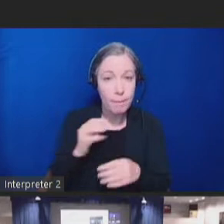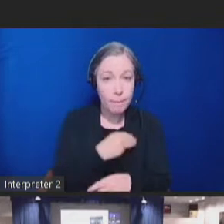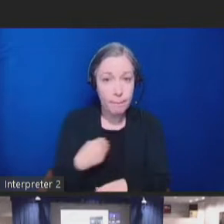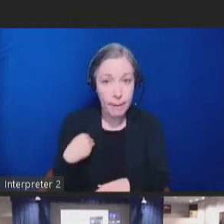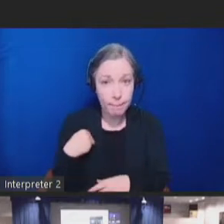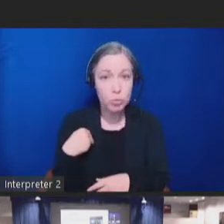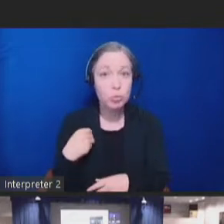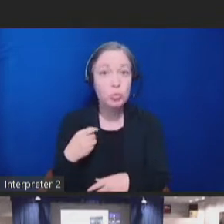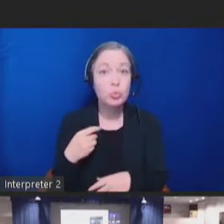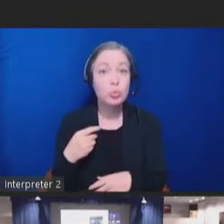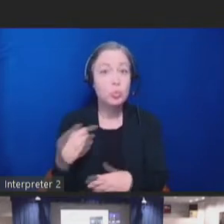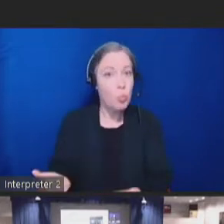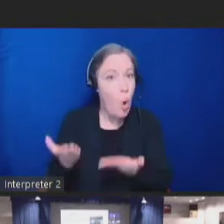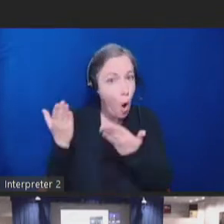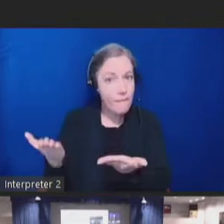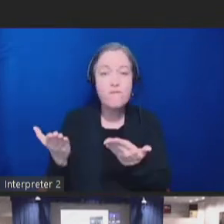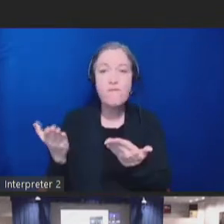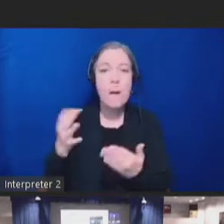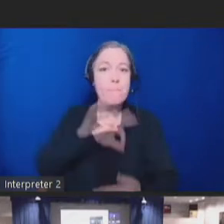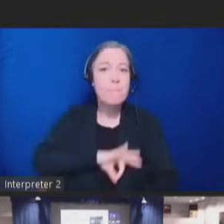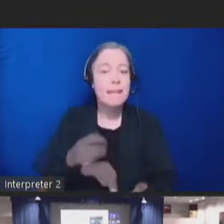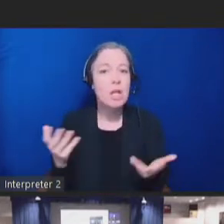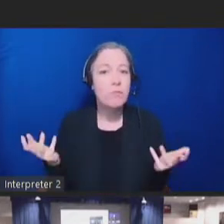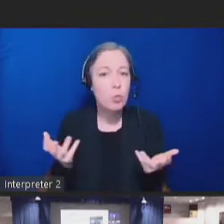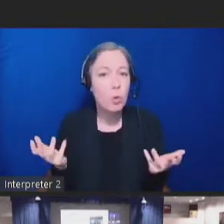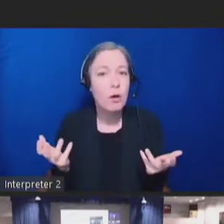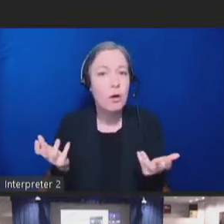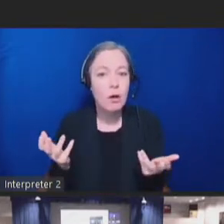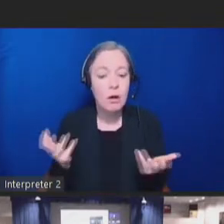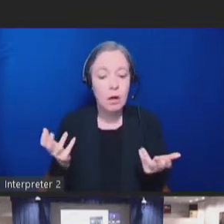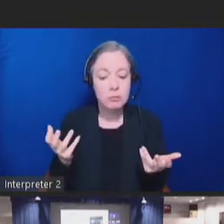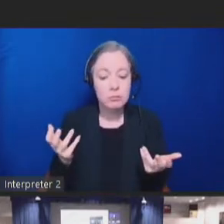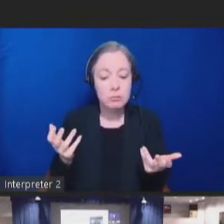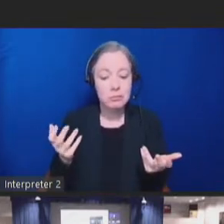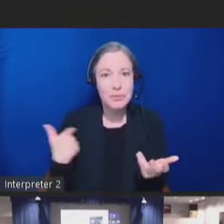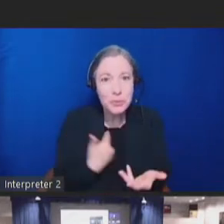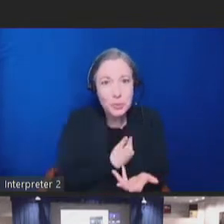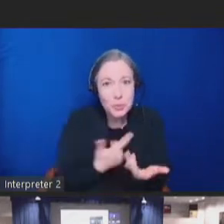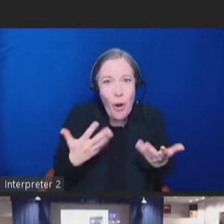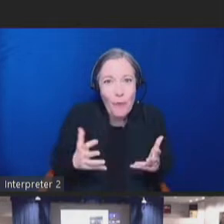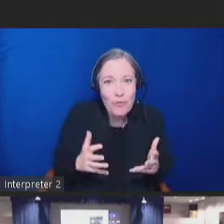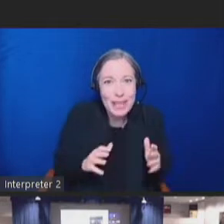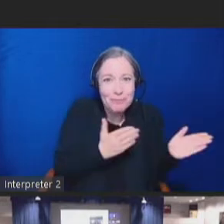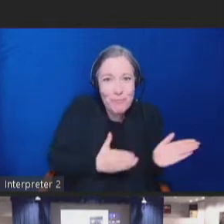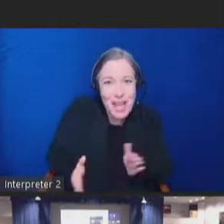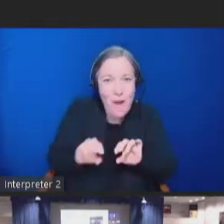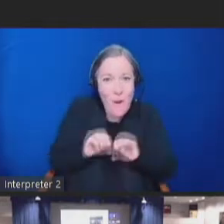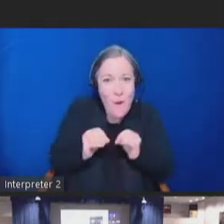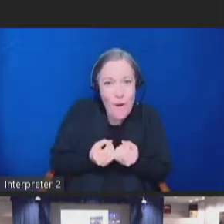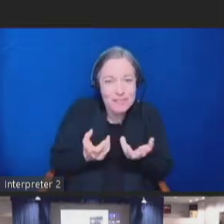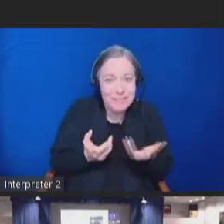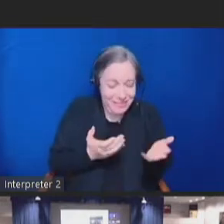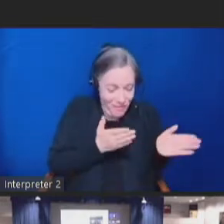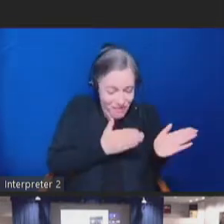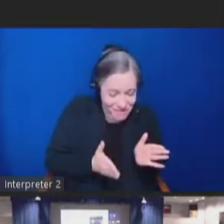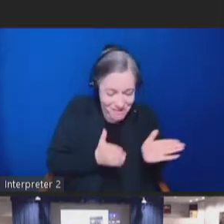were offered the benefit of us organizing events, right, for members to hear from and